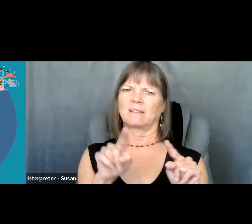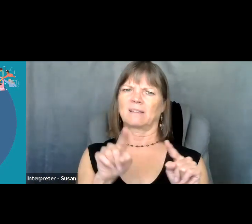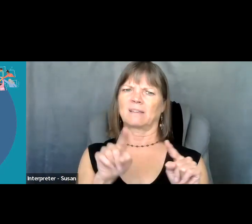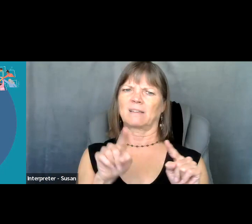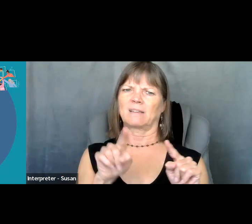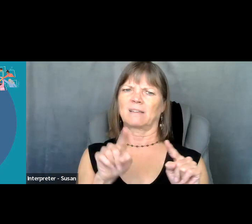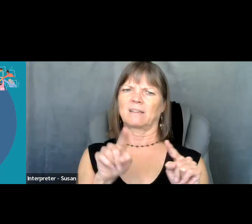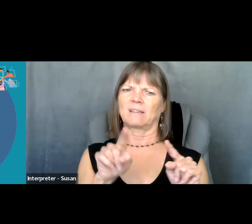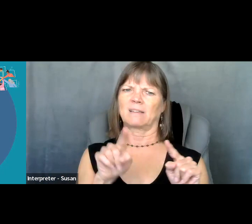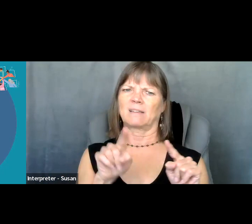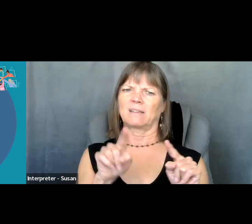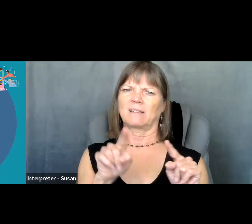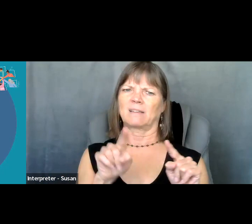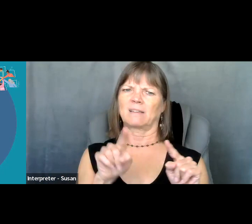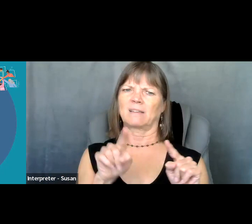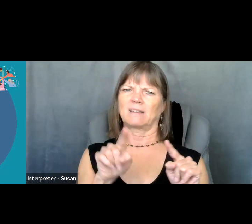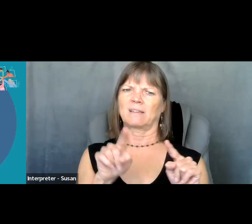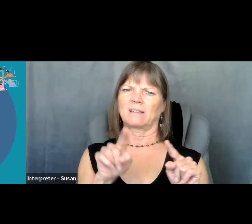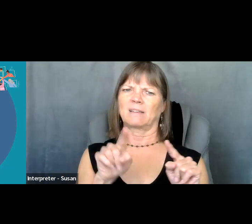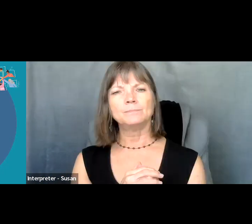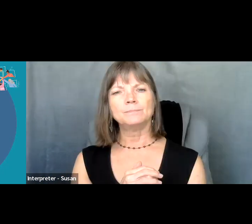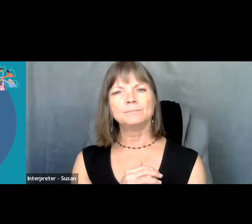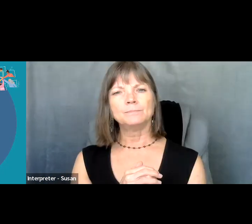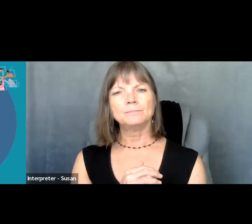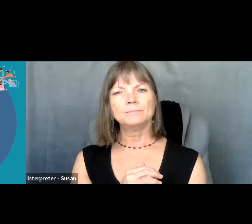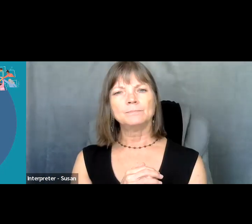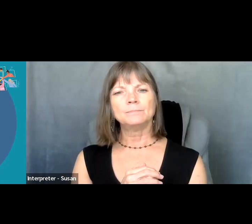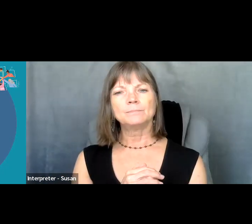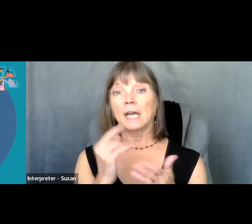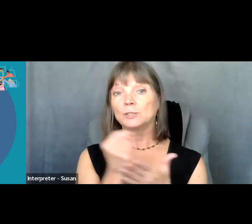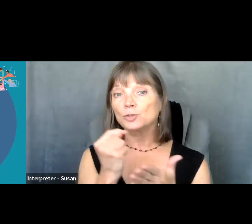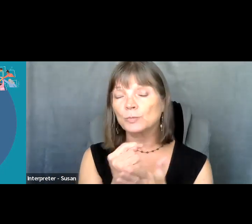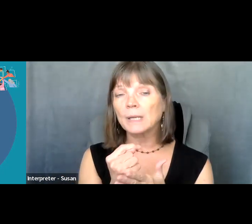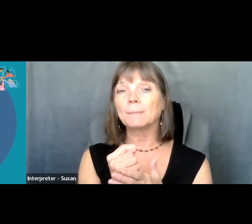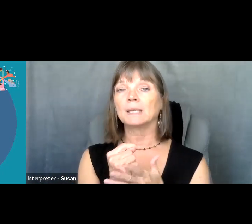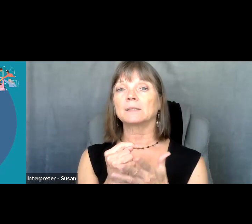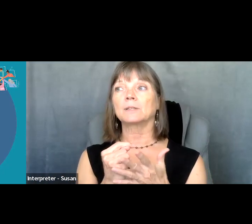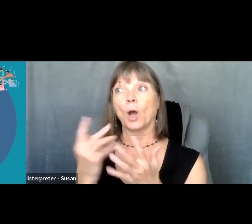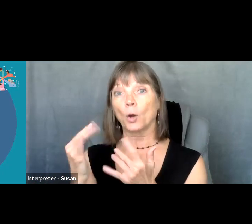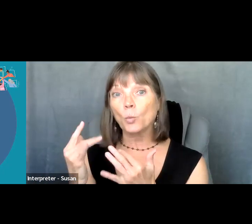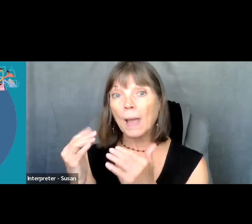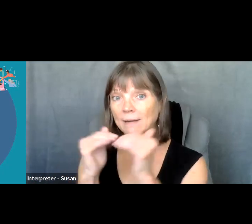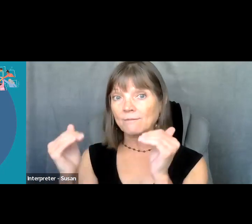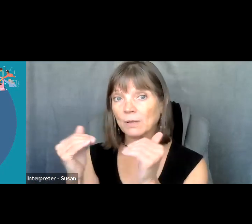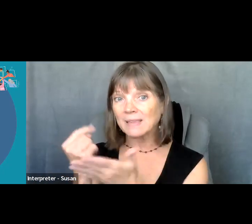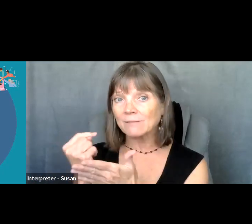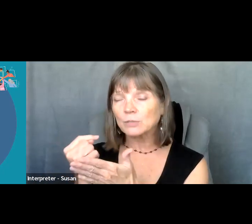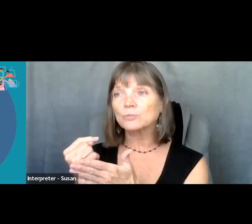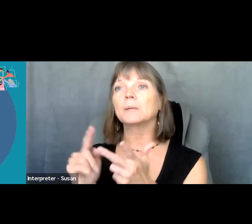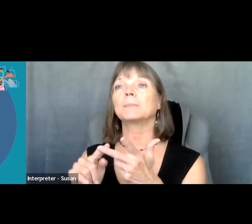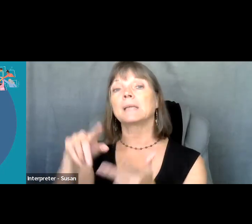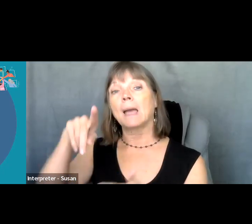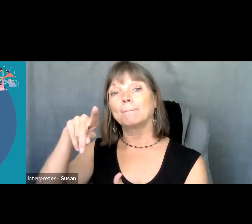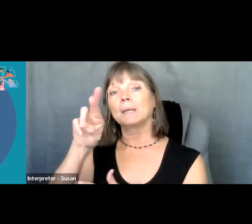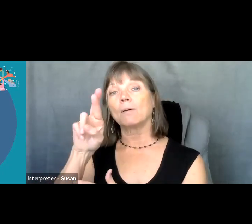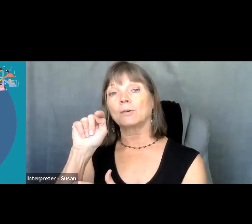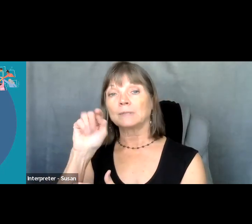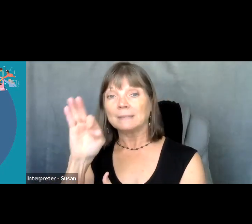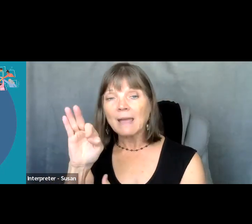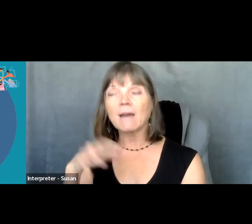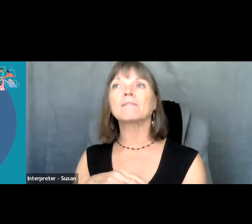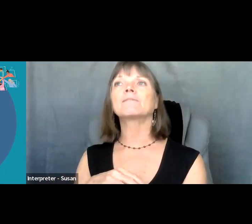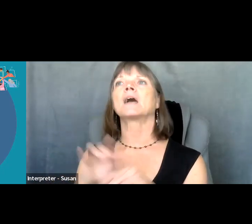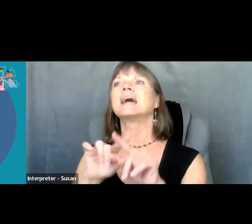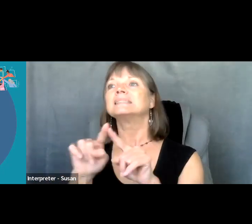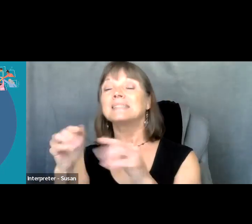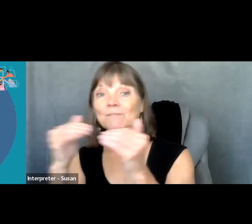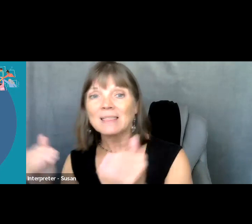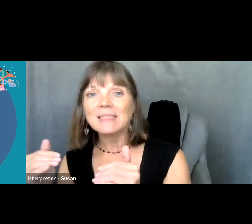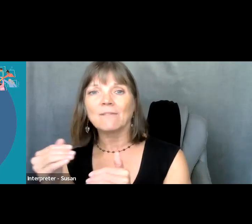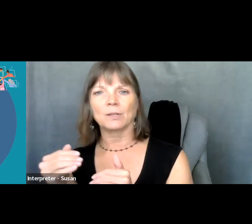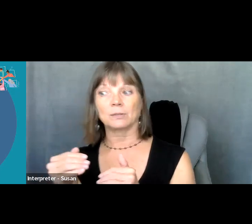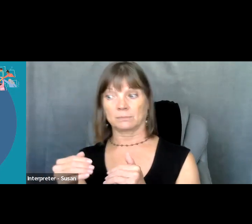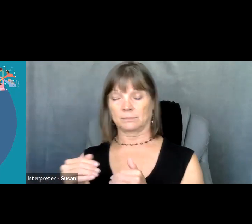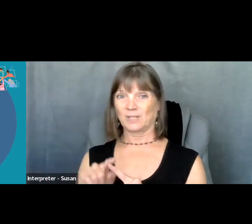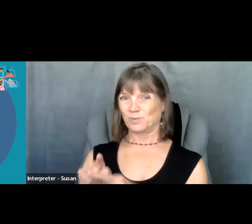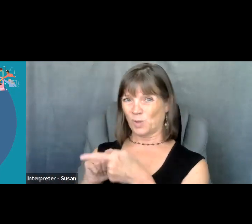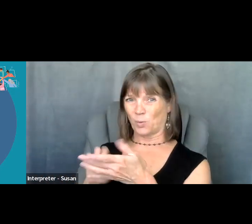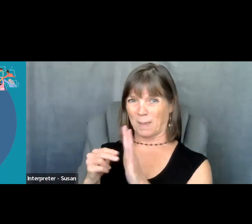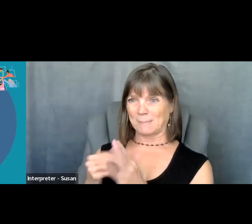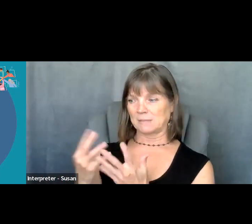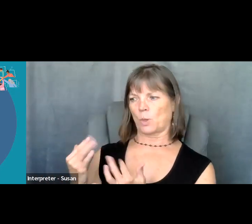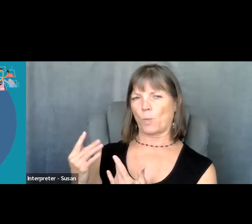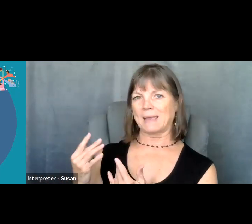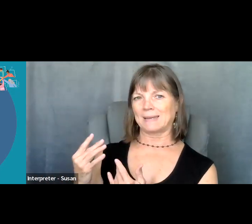Kelly Crosbie (she/her): So these are children who do need some level of treatment, but are waiting for that level of treatment. The Rts. It could be another level of treatment. They're waiting, and either in an emergency department or they're waiting in a tss study.